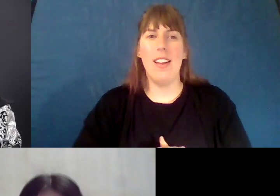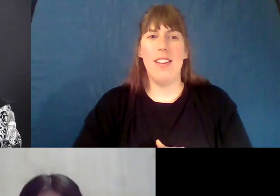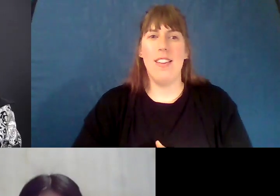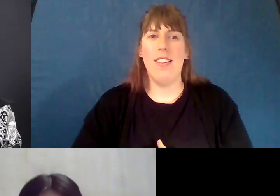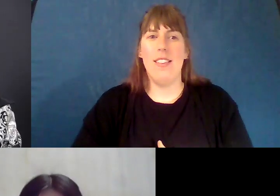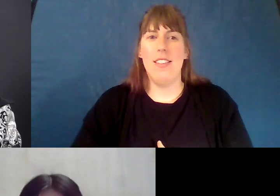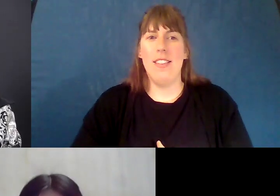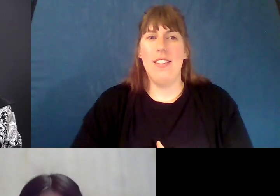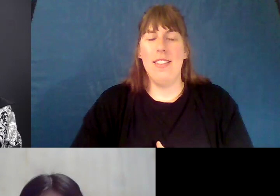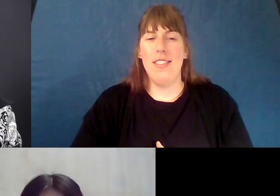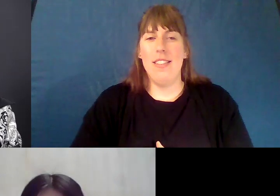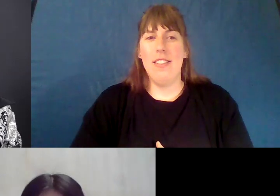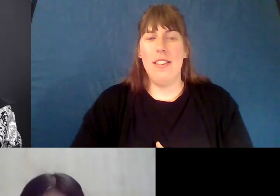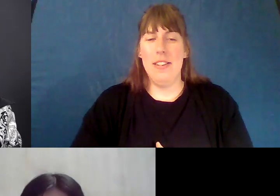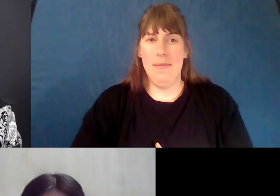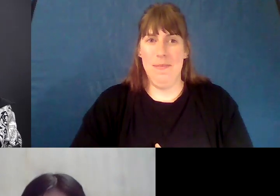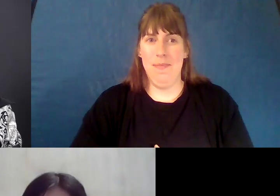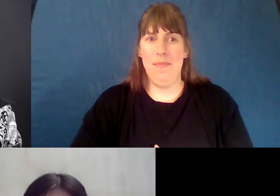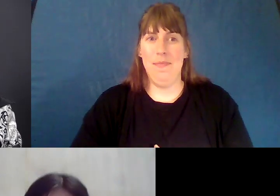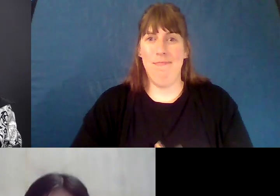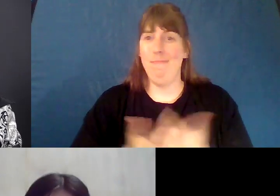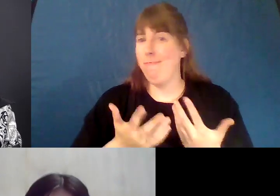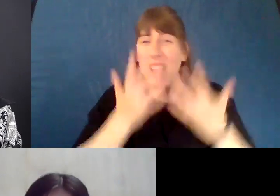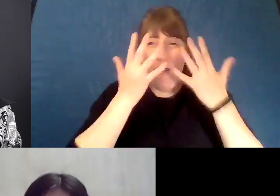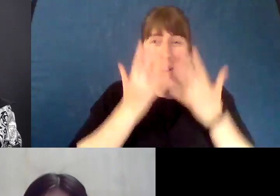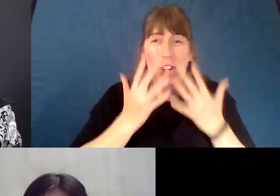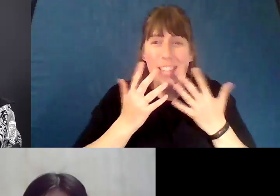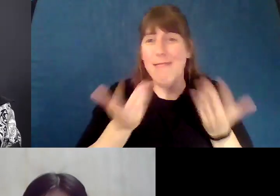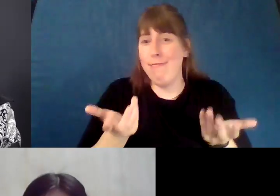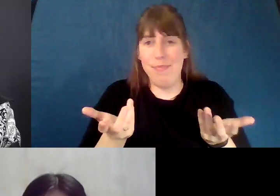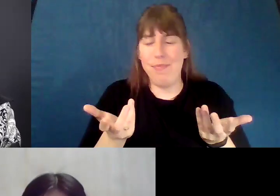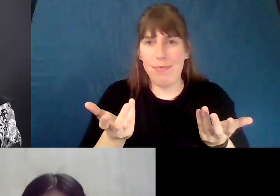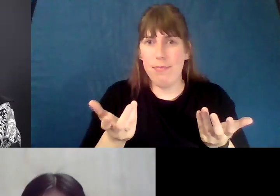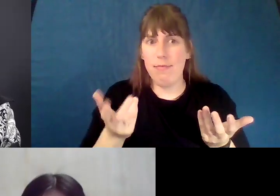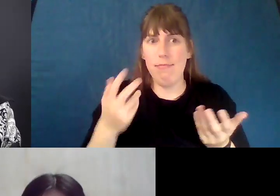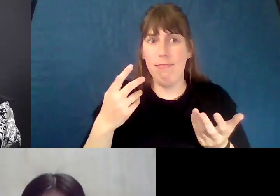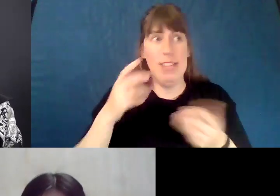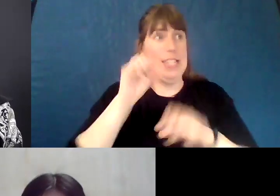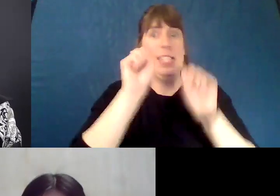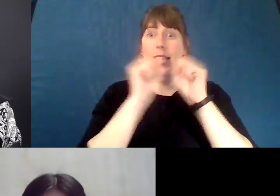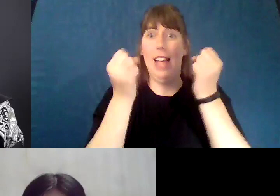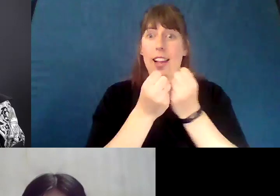something, it's, like unfortunately it's just not, we're not, our society is not at a place where